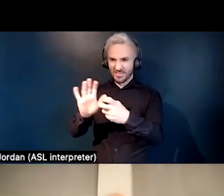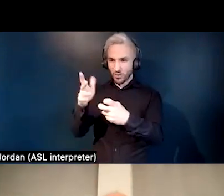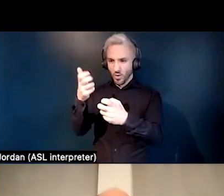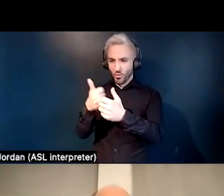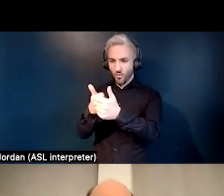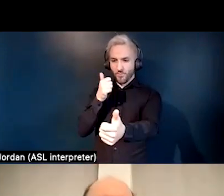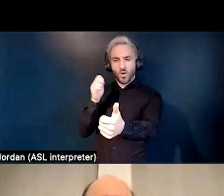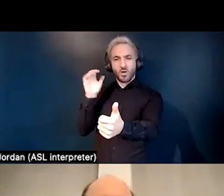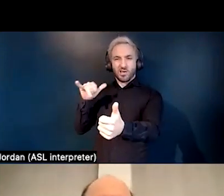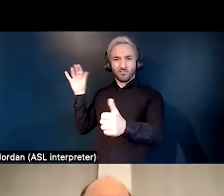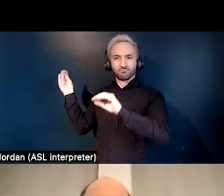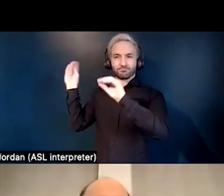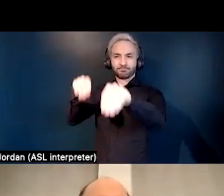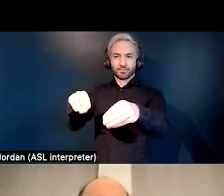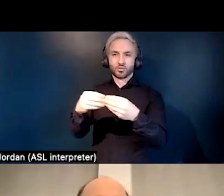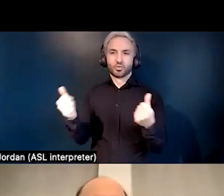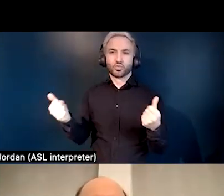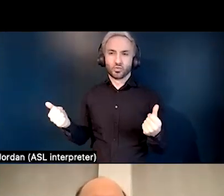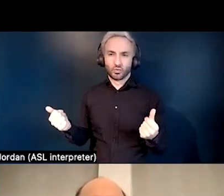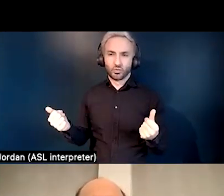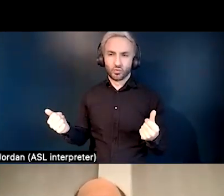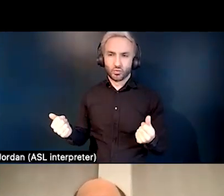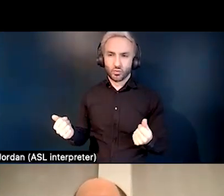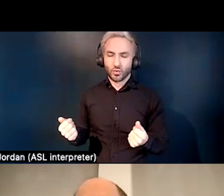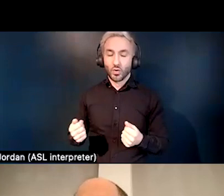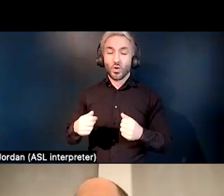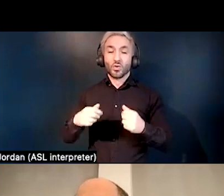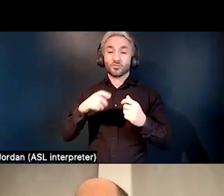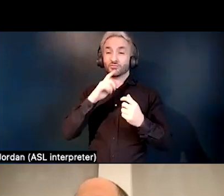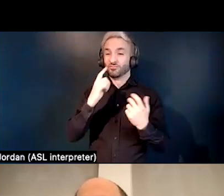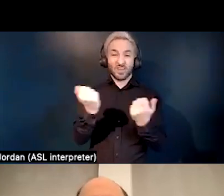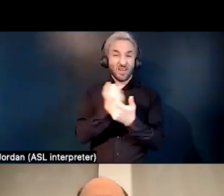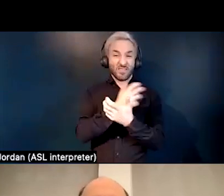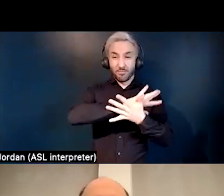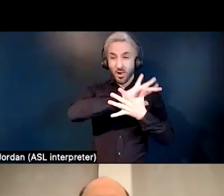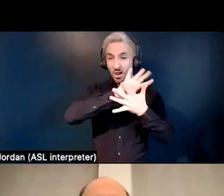And ultimately, these things taken together, you'd like to see a supply chain that allows